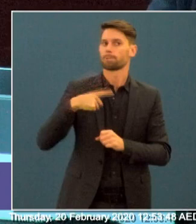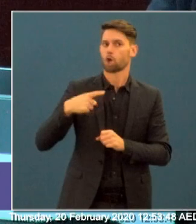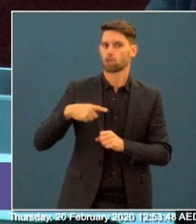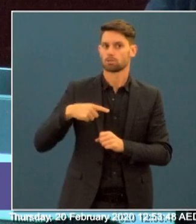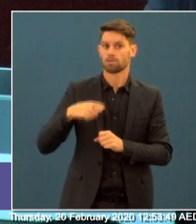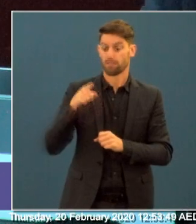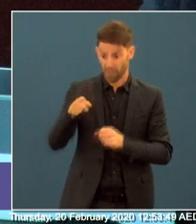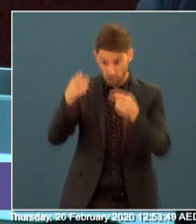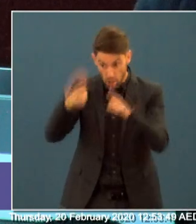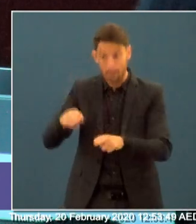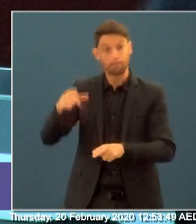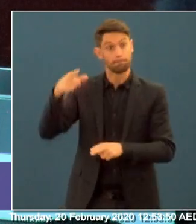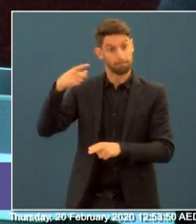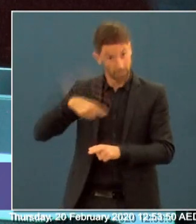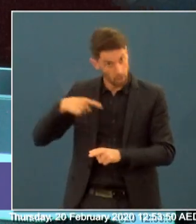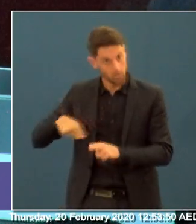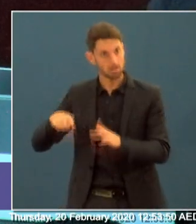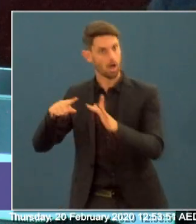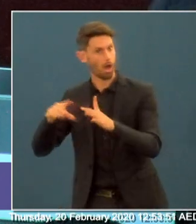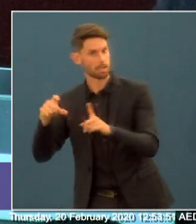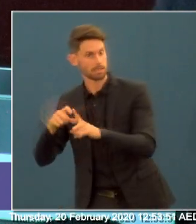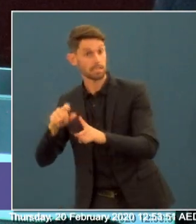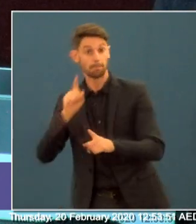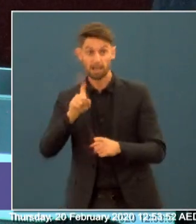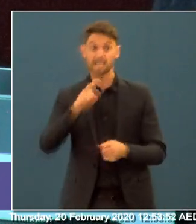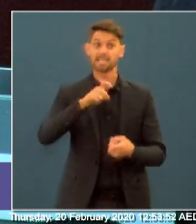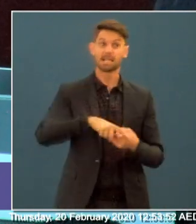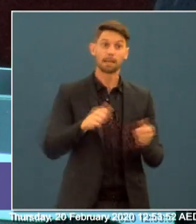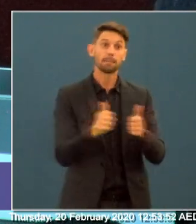on the death certificate, that causes some people some significant distress